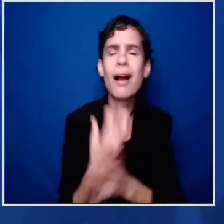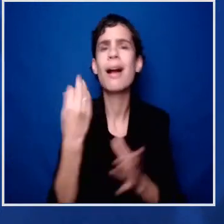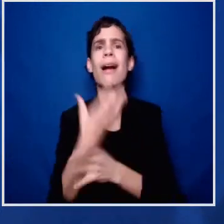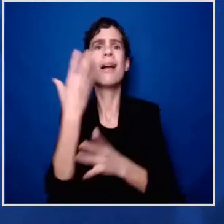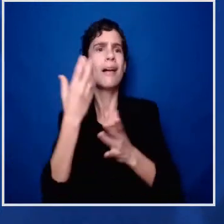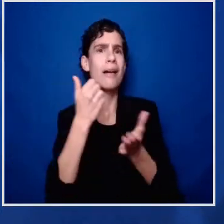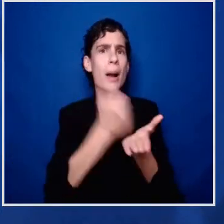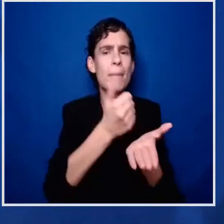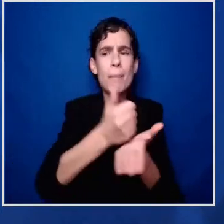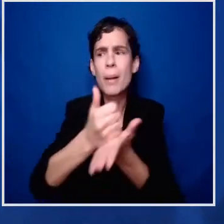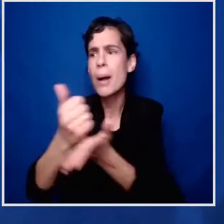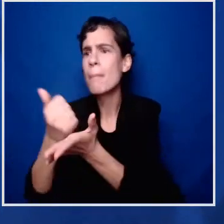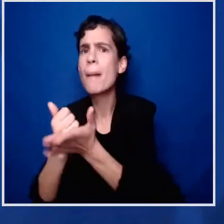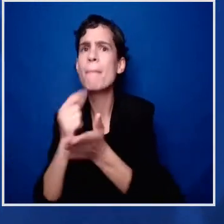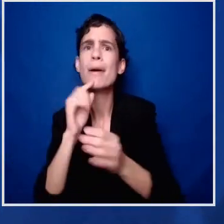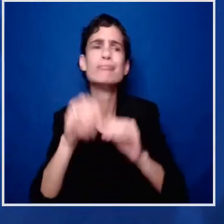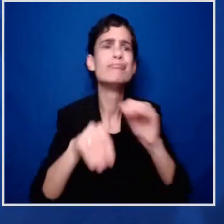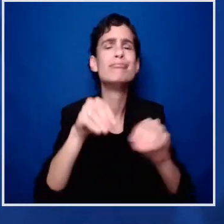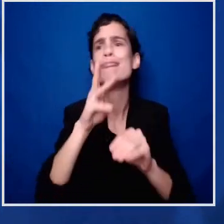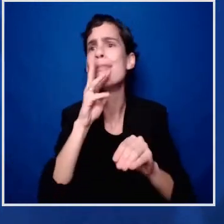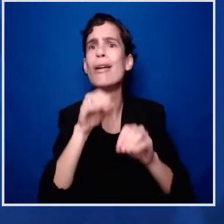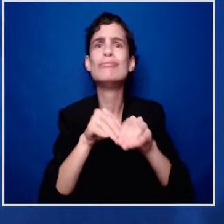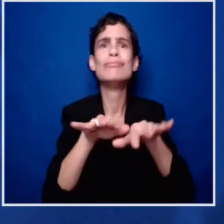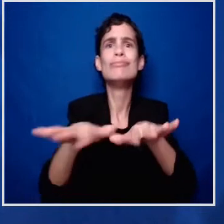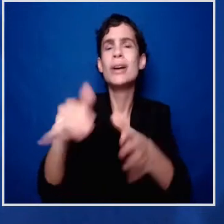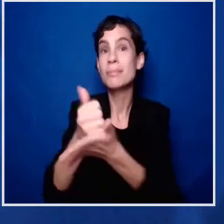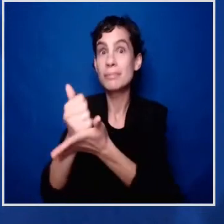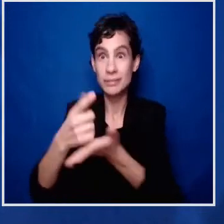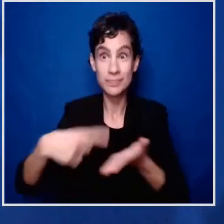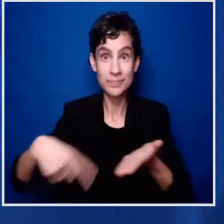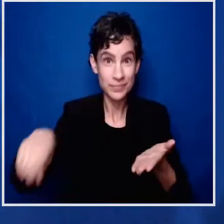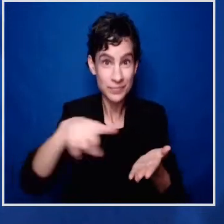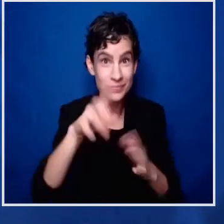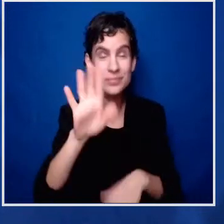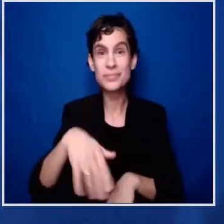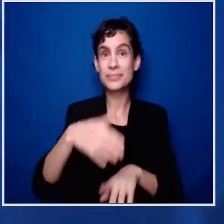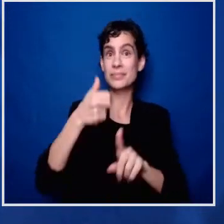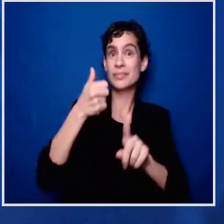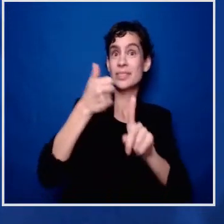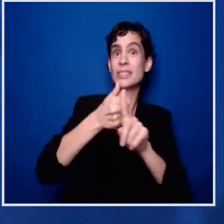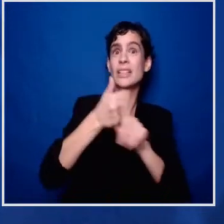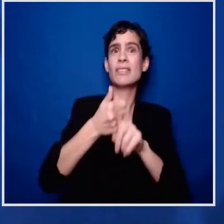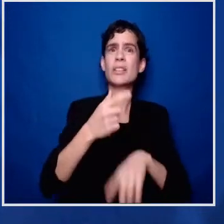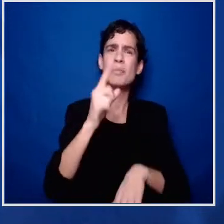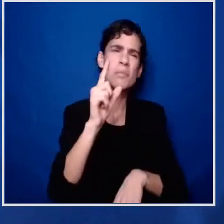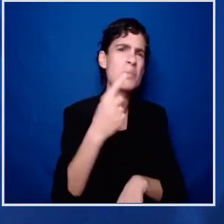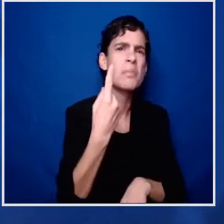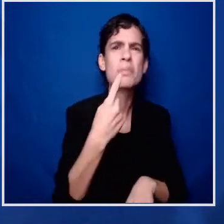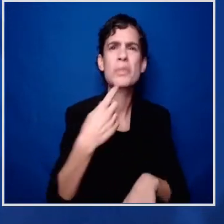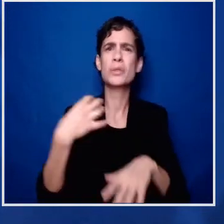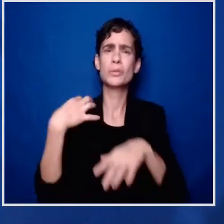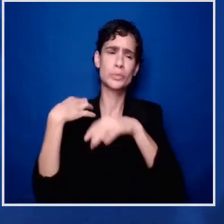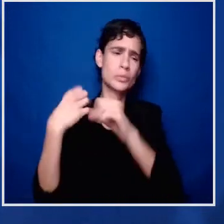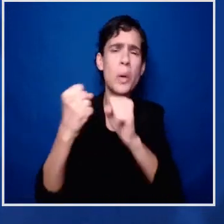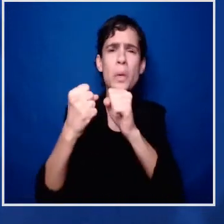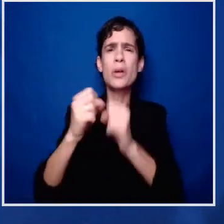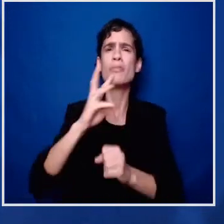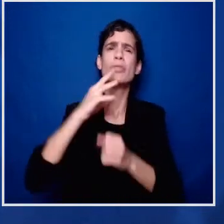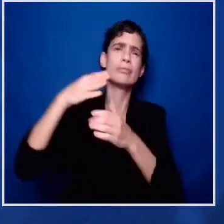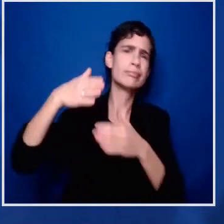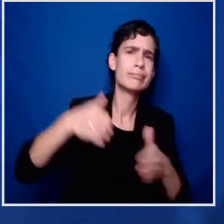THE MAIN DIFFERENCE IS THAT